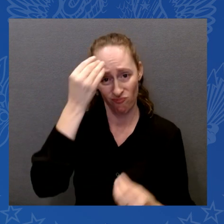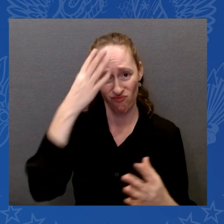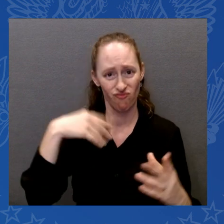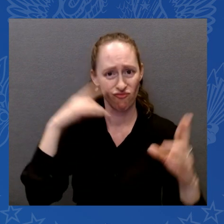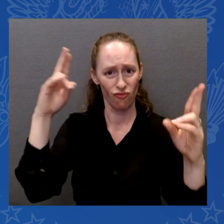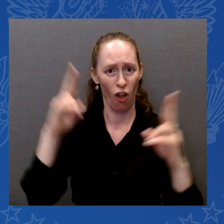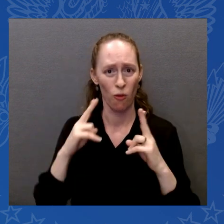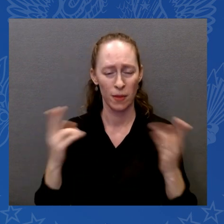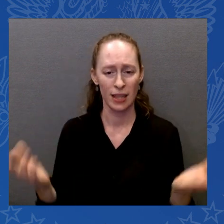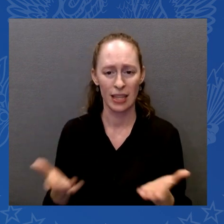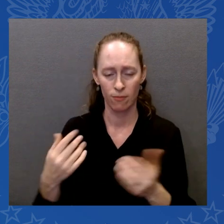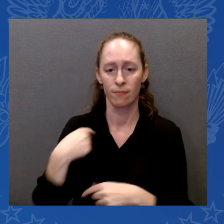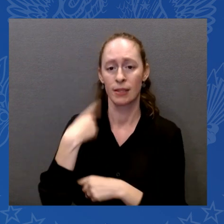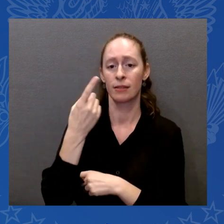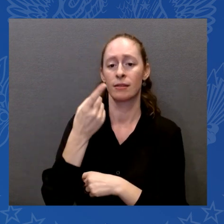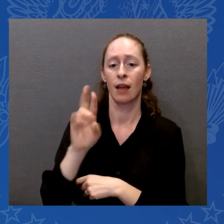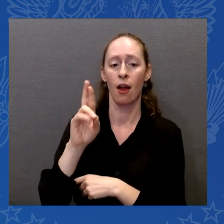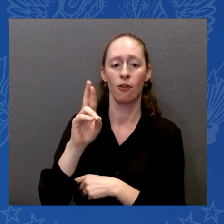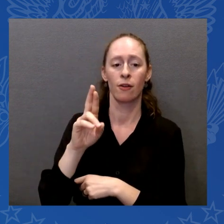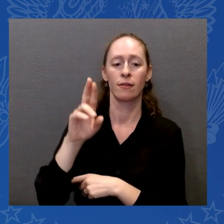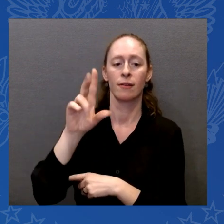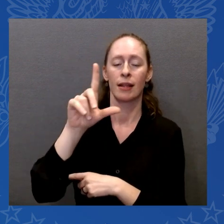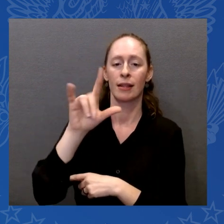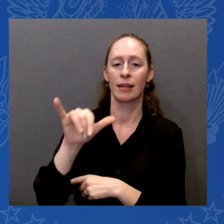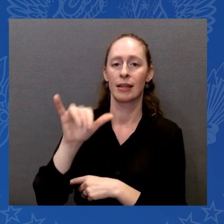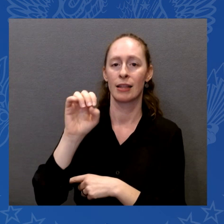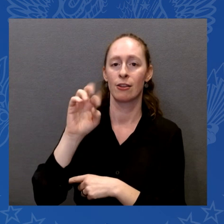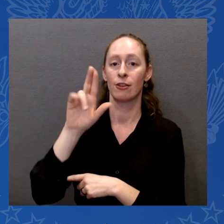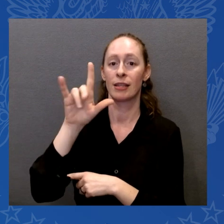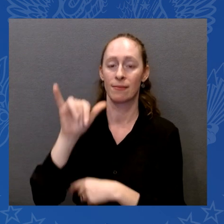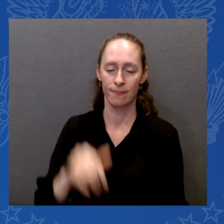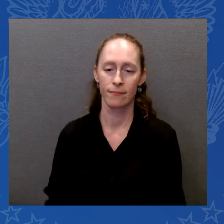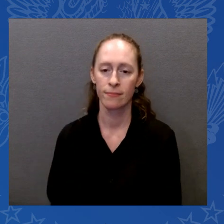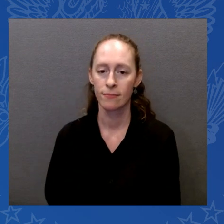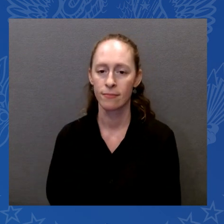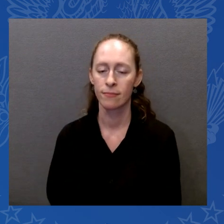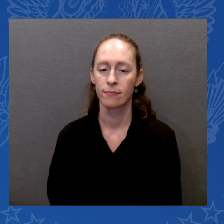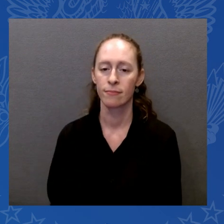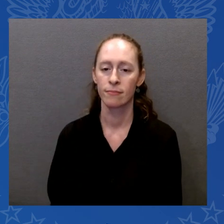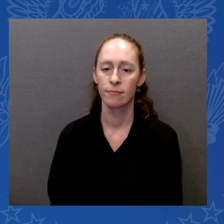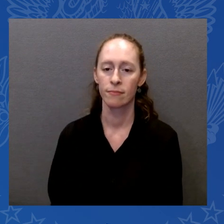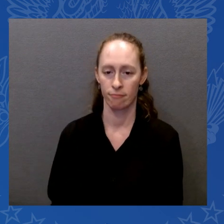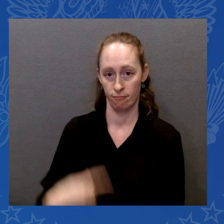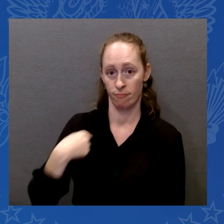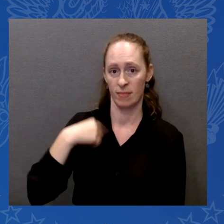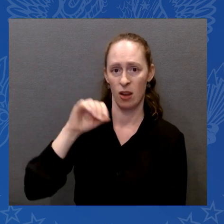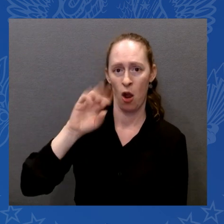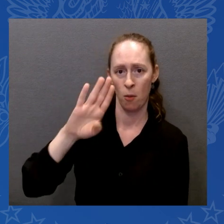I am a general obstetrician gynecologist in Green Bay, Wisconsin, and I'm a fellow of the American College